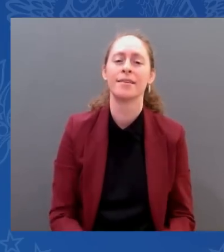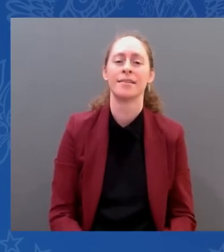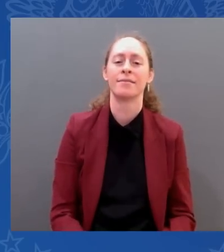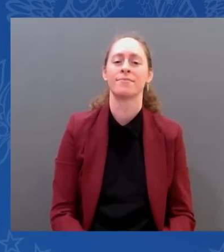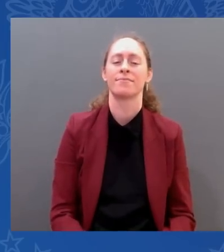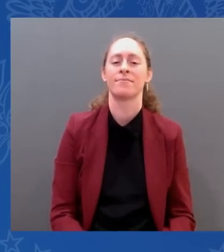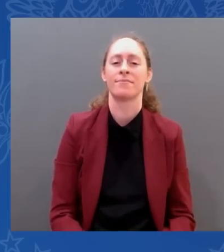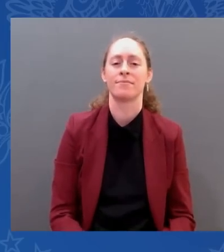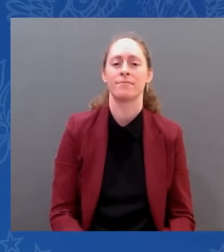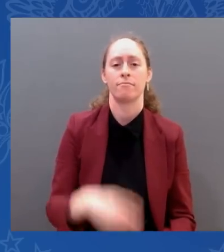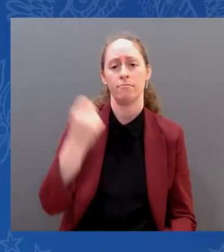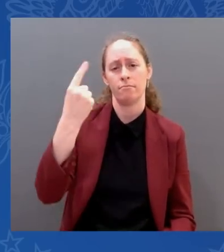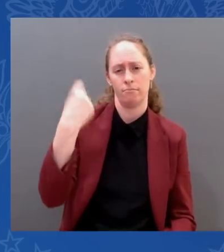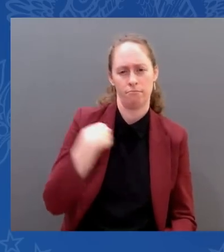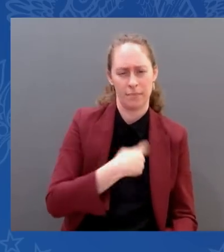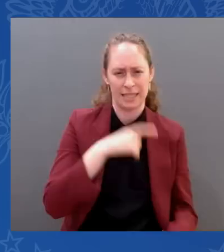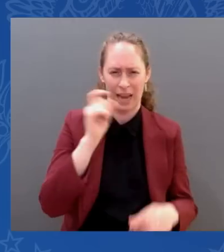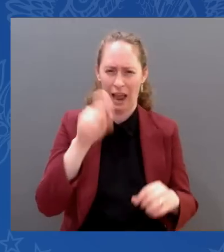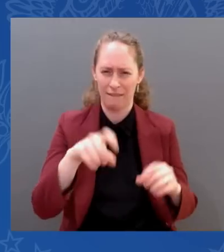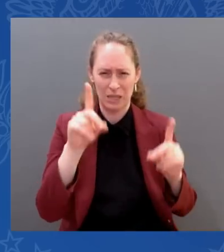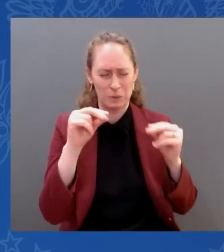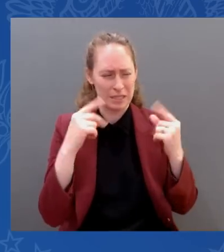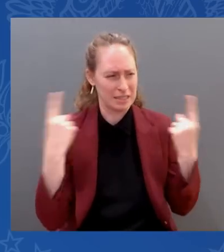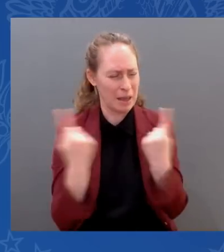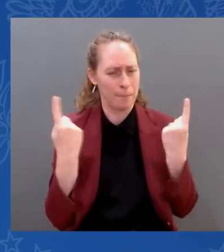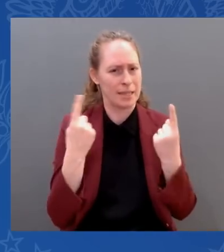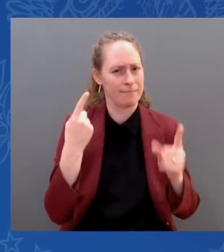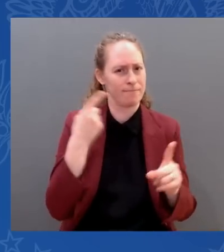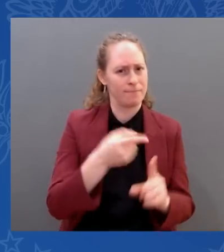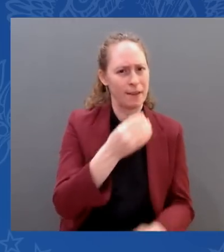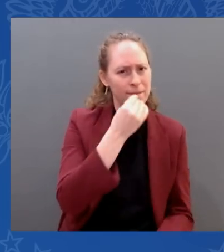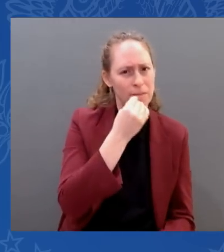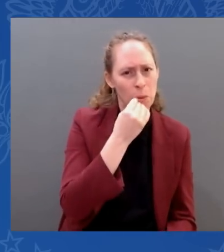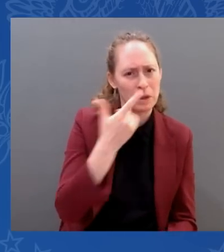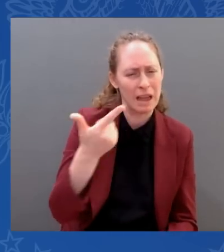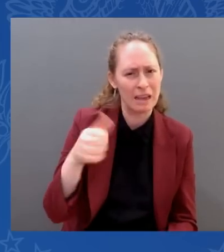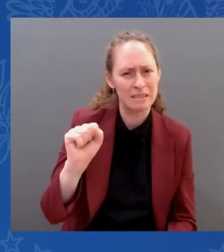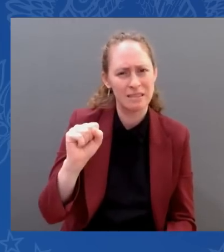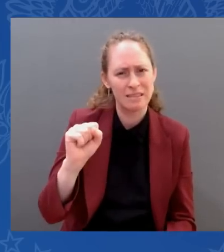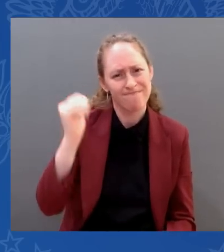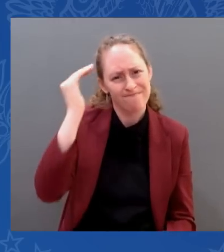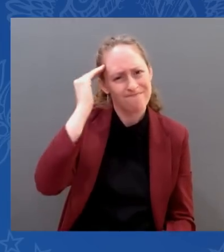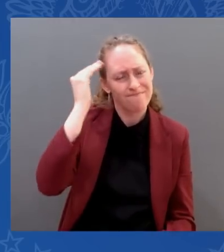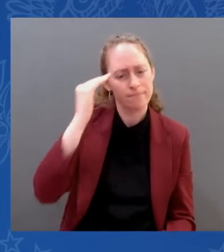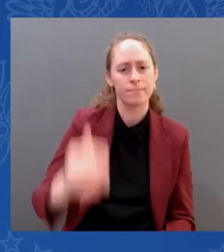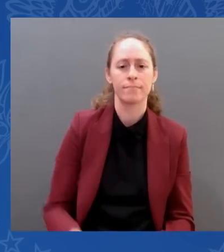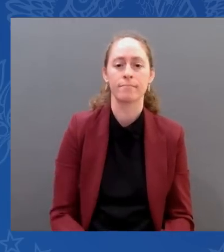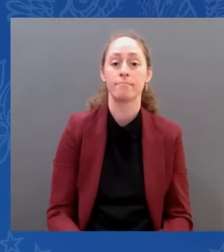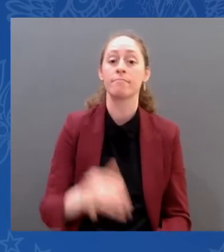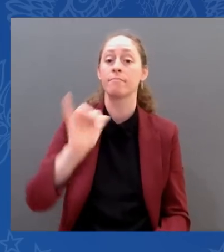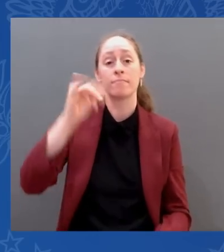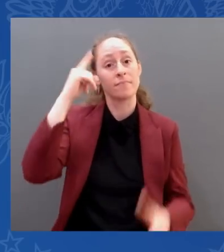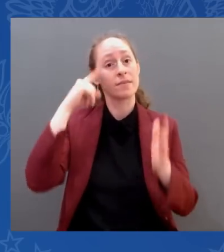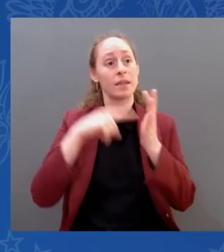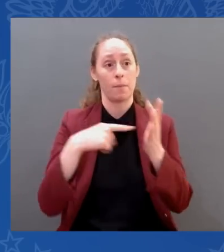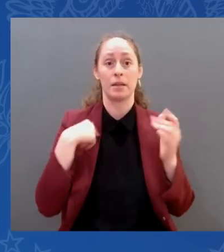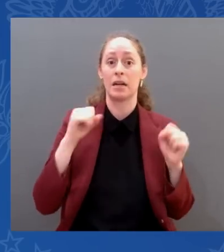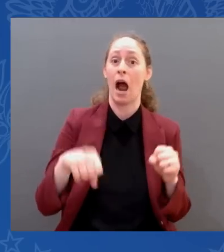We laid out a plan. For example, lower prescription drug costs; that would fundamentally affect the wellbeing of every family.